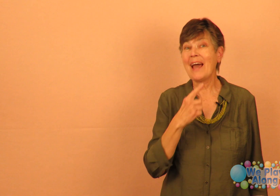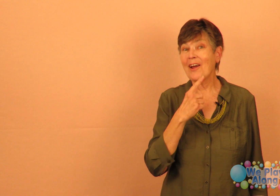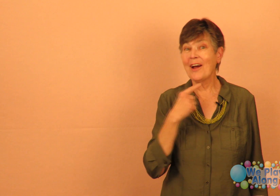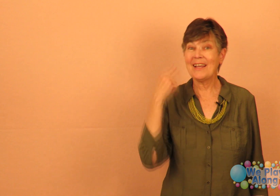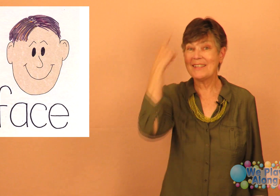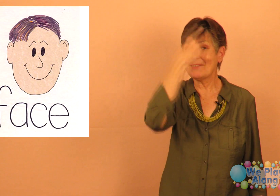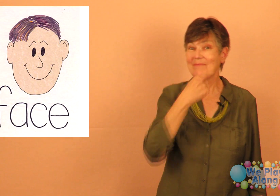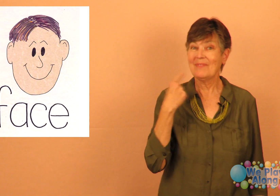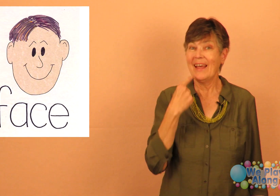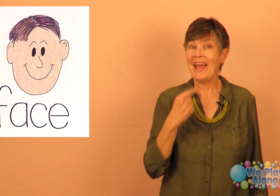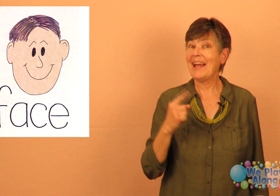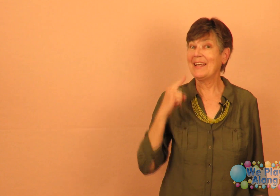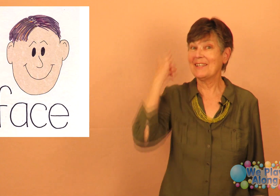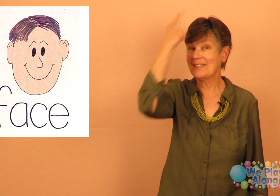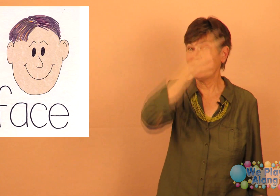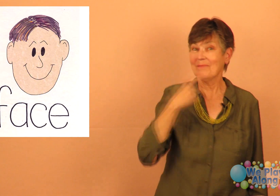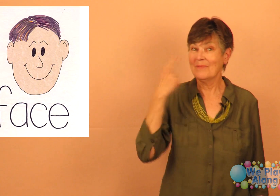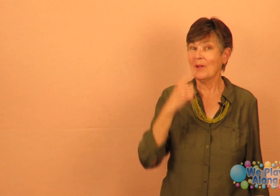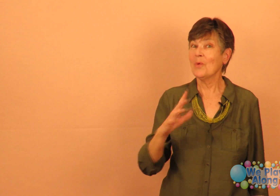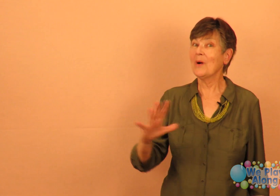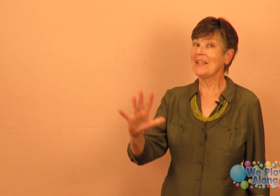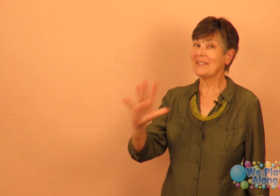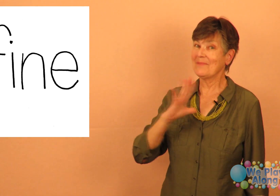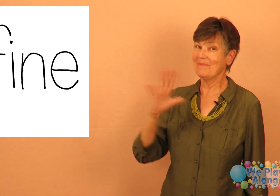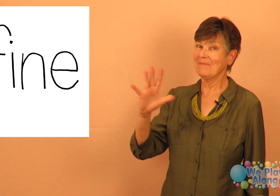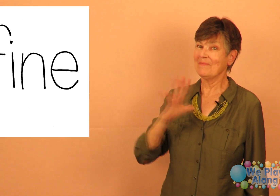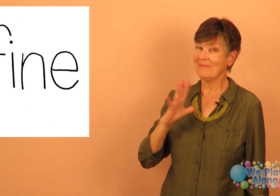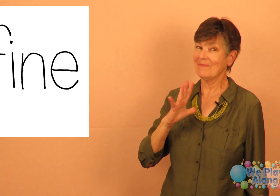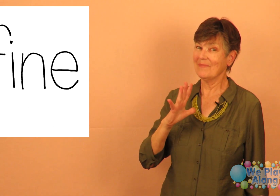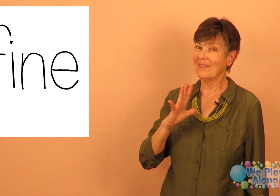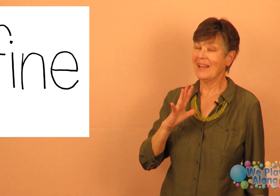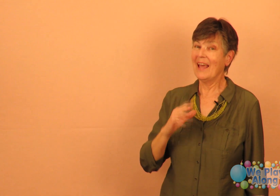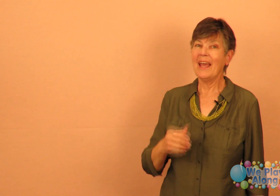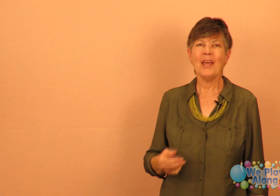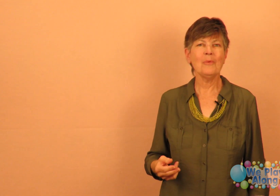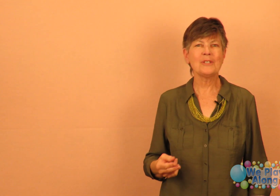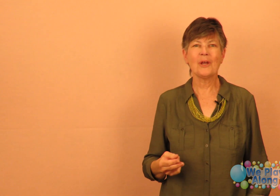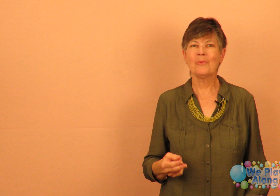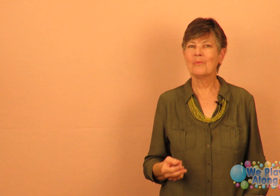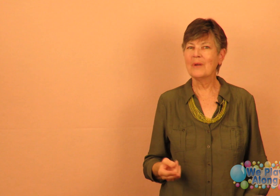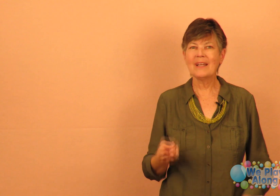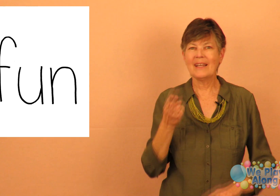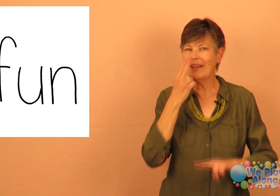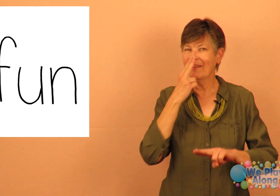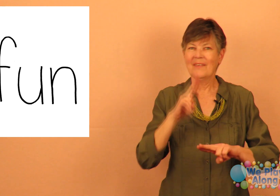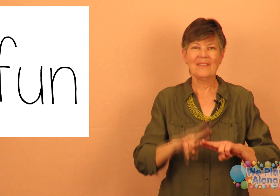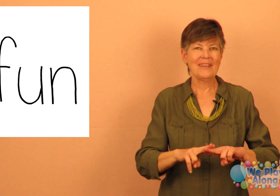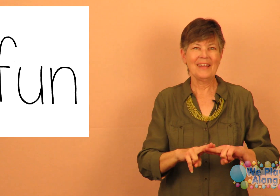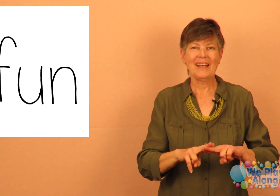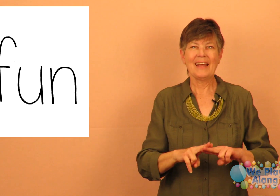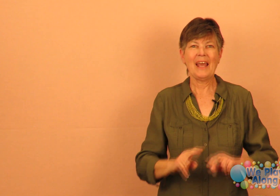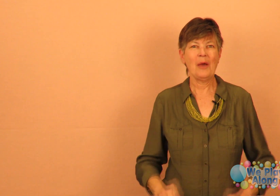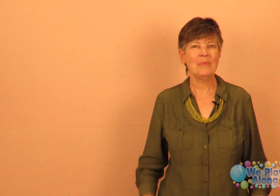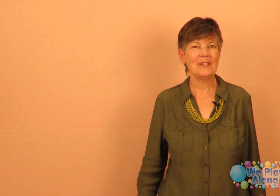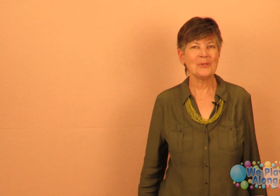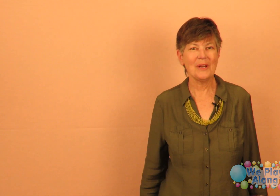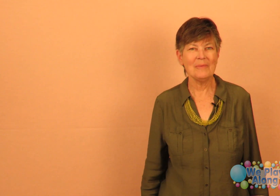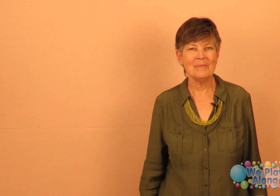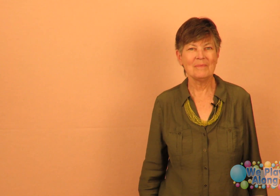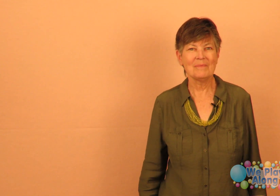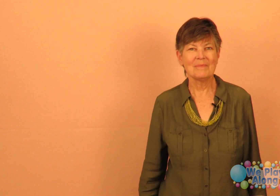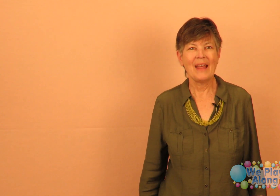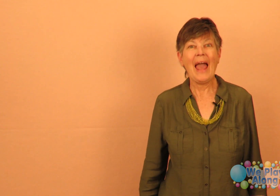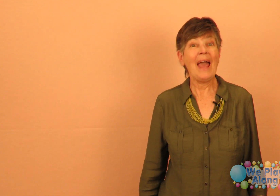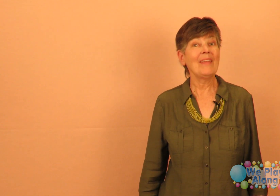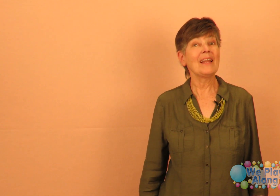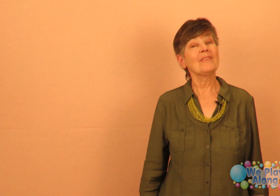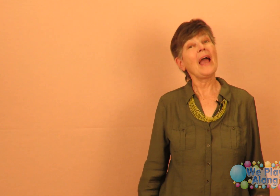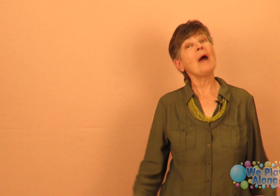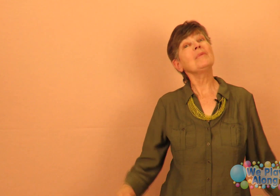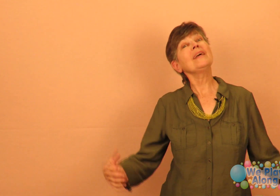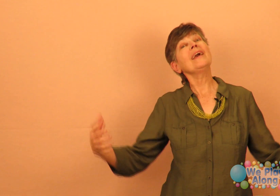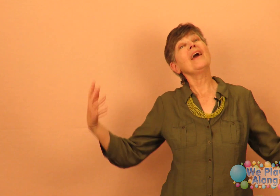that on his and his was it was a really camping trip and they lived happily ever